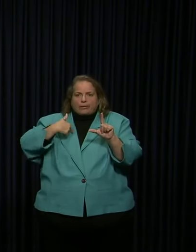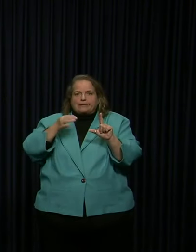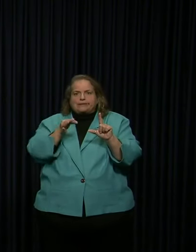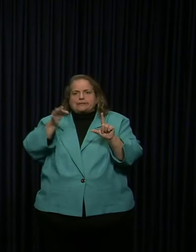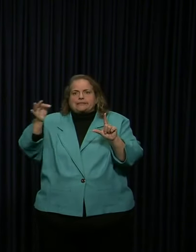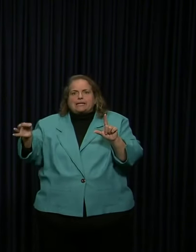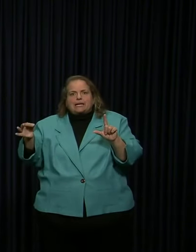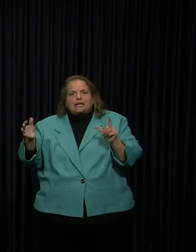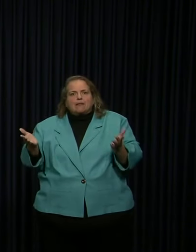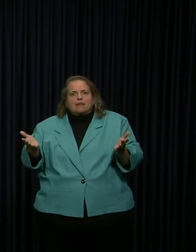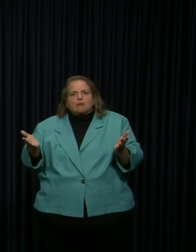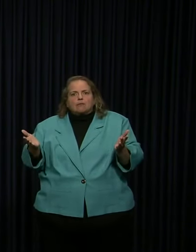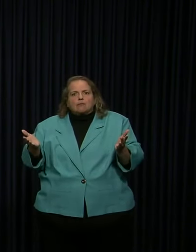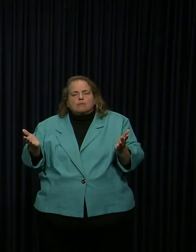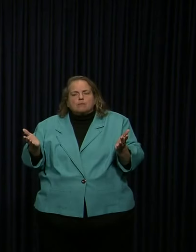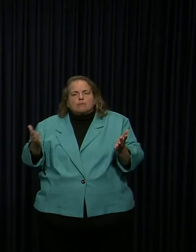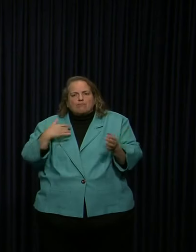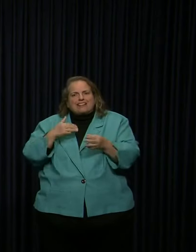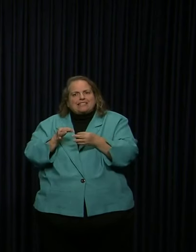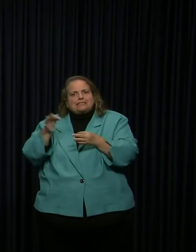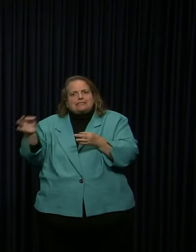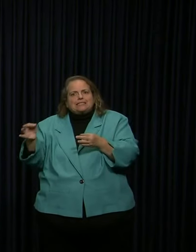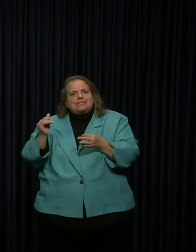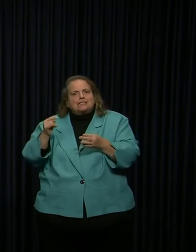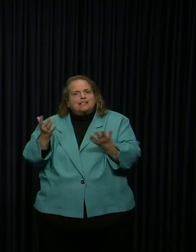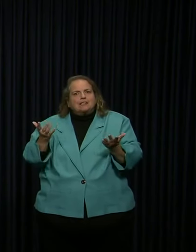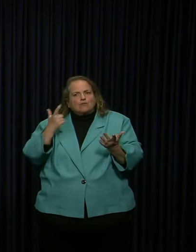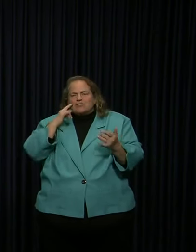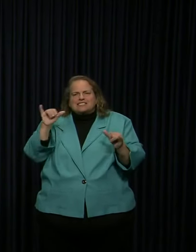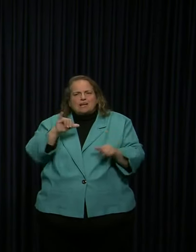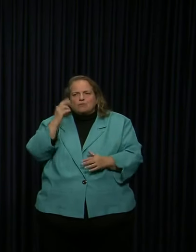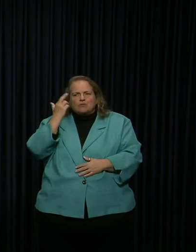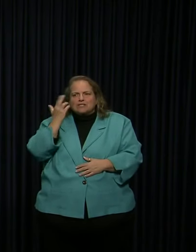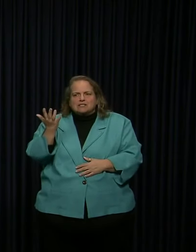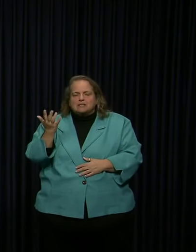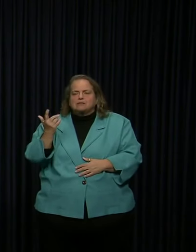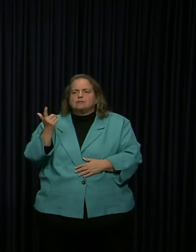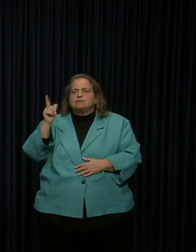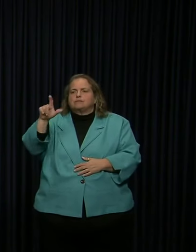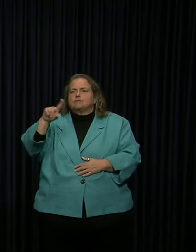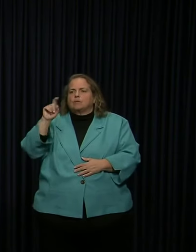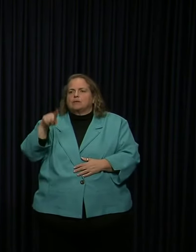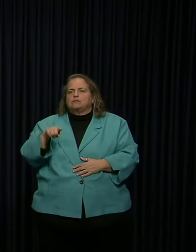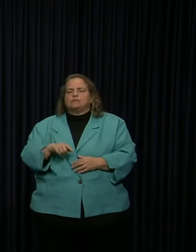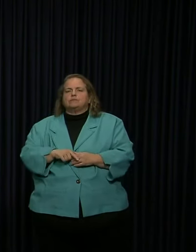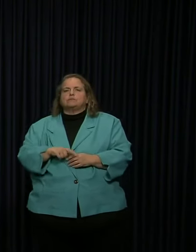SECRETARY ADAMS. MY TEAM HAS HAD CONVERSATION WITH SECRETARY ADAMS. I HOPE THAT WE PERSONALLY WILL